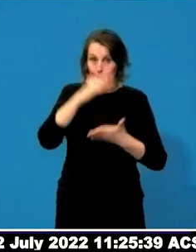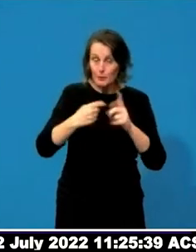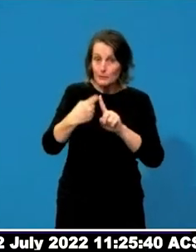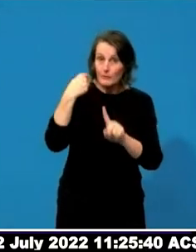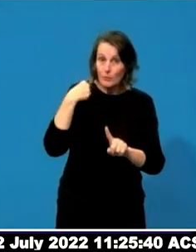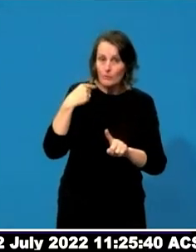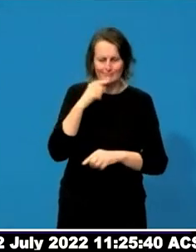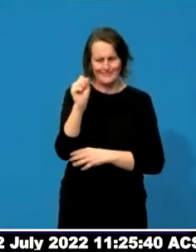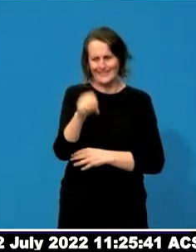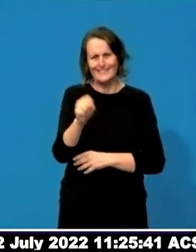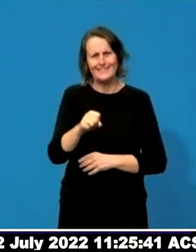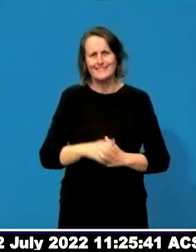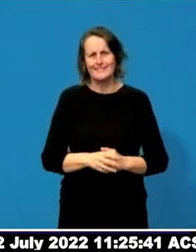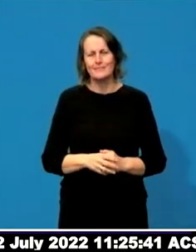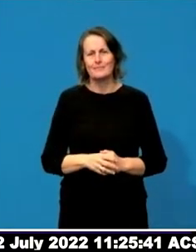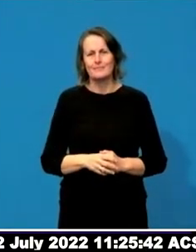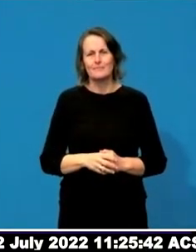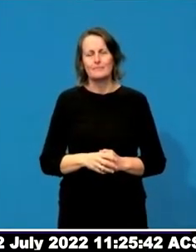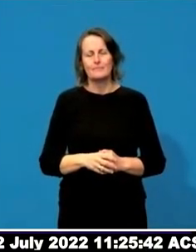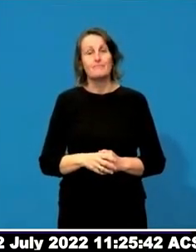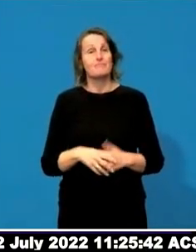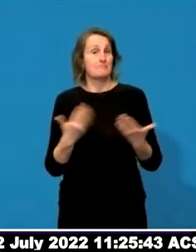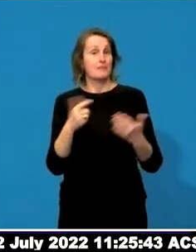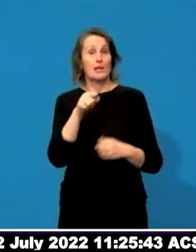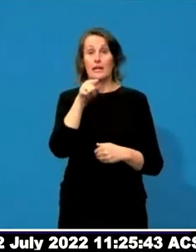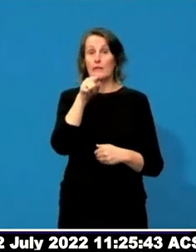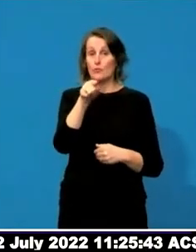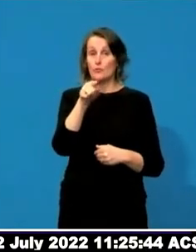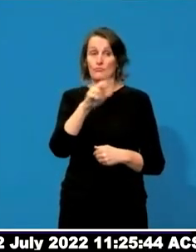With your examination of the plans of people you are responsible for,